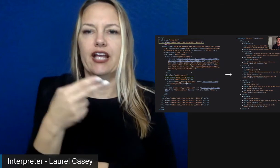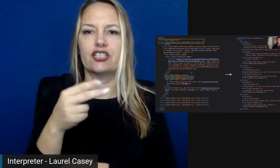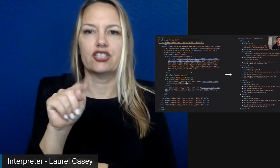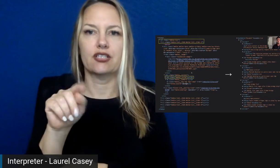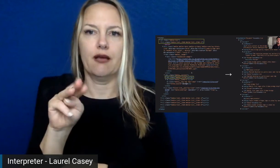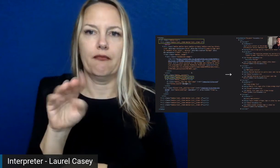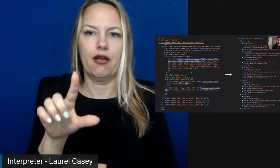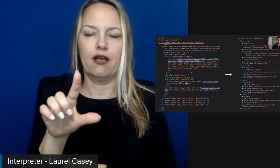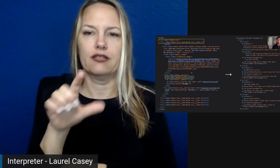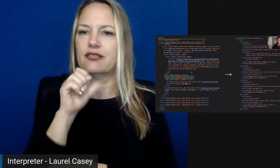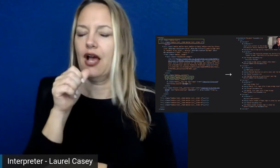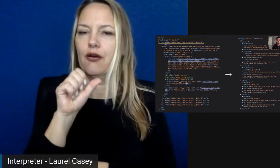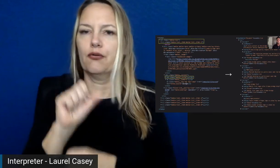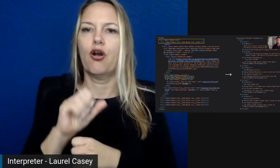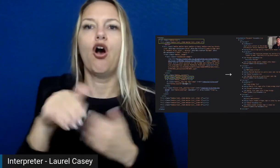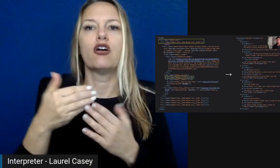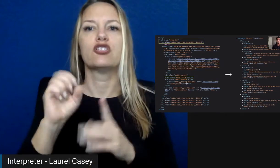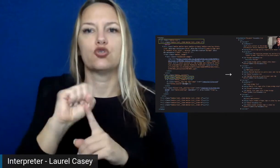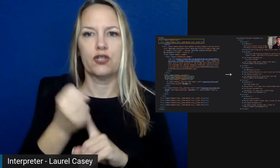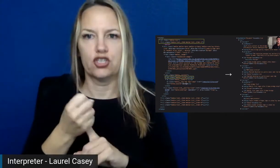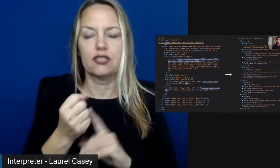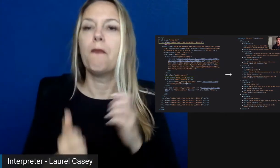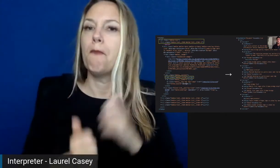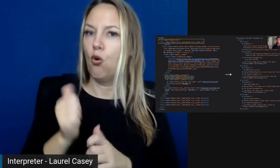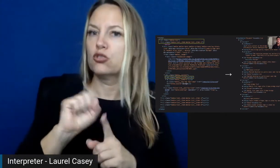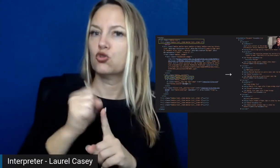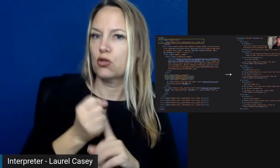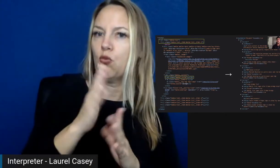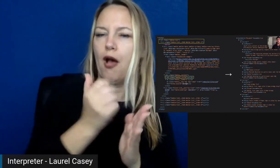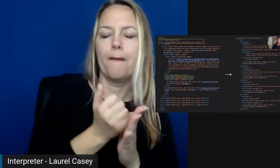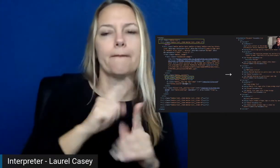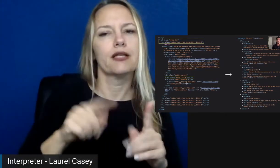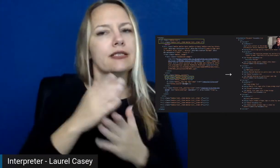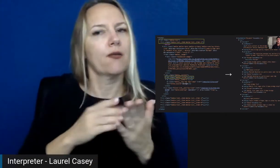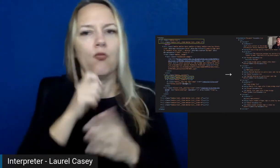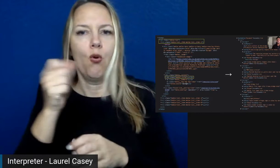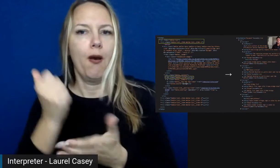Though in most situations it will help. But in some situations, you will also have to use ARIA Attributes,